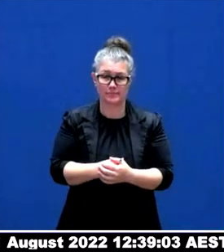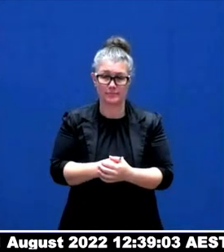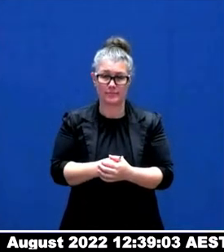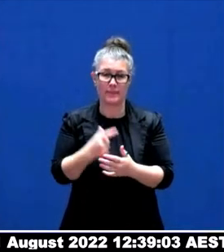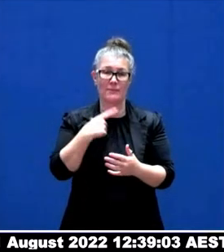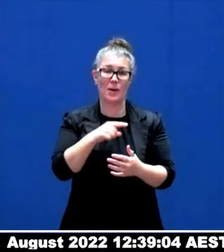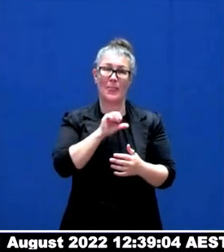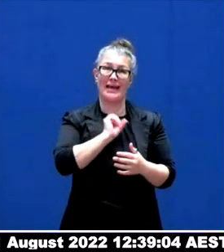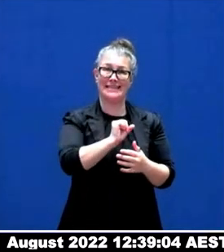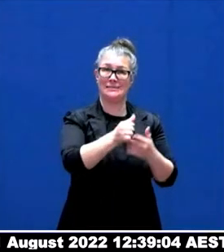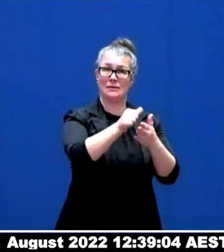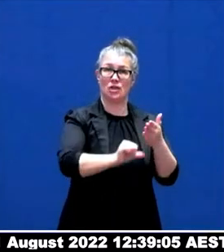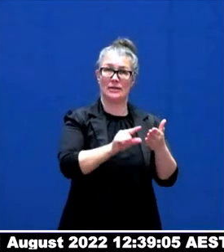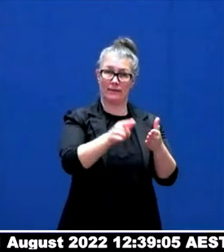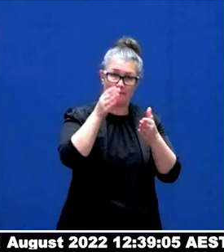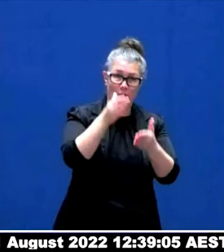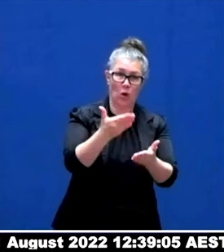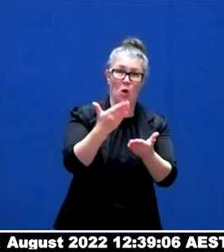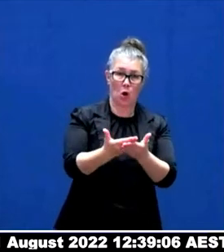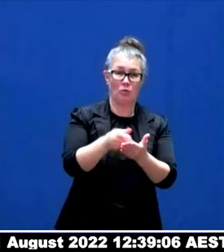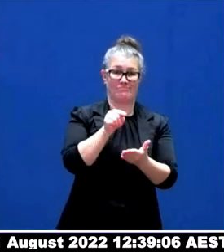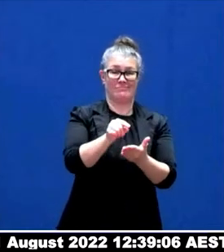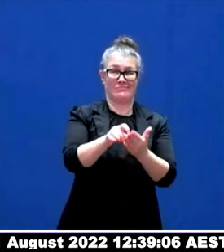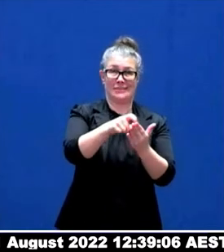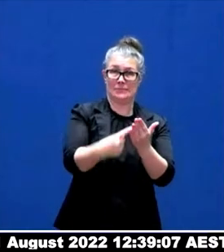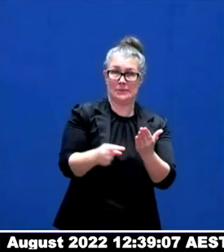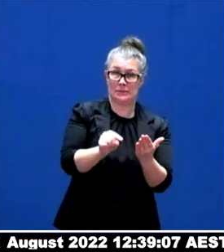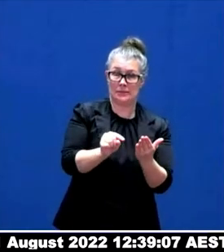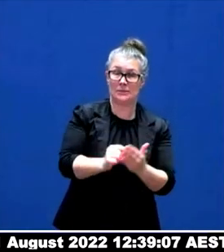So it's absolutely a focus of the discussions when the Disability Ministers